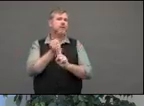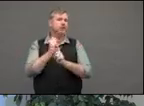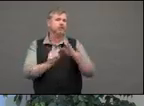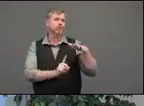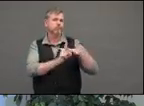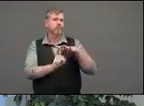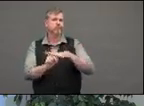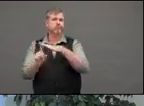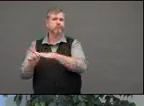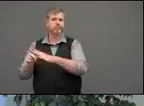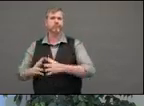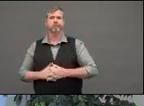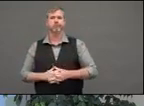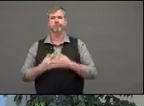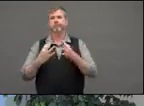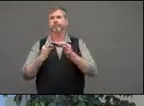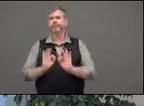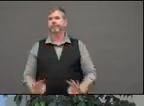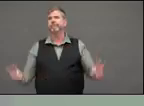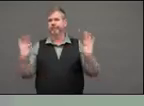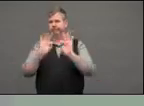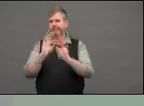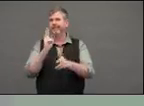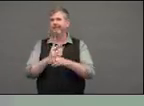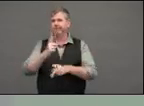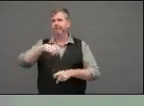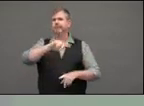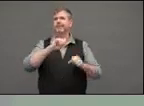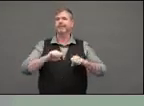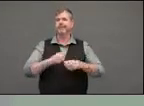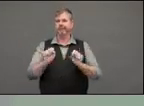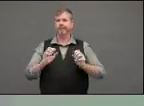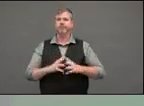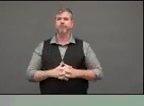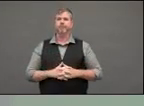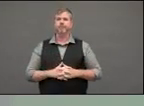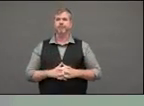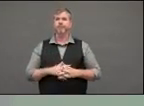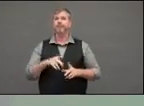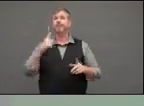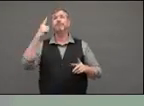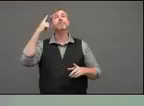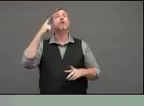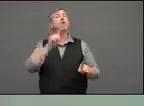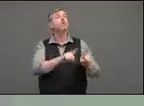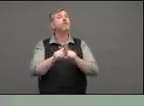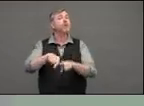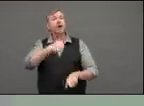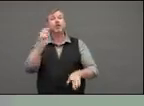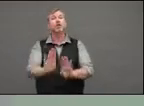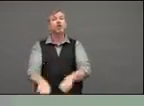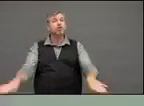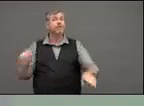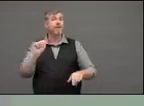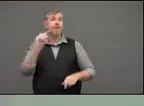them safe as well there's also children at home in many of our homes and we have to make sure that if we're